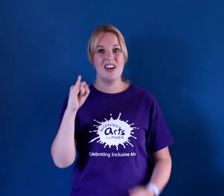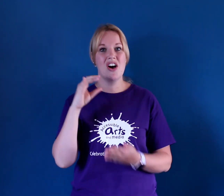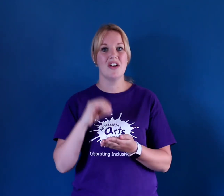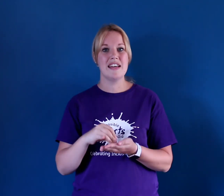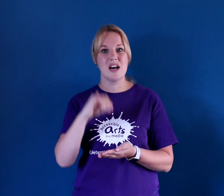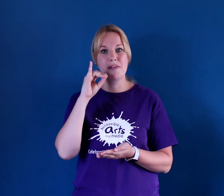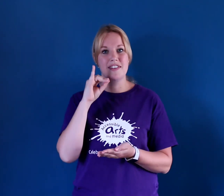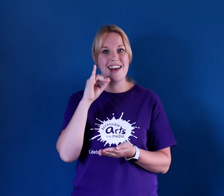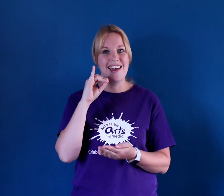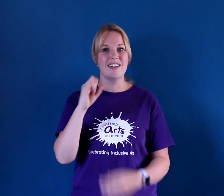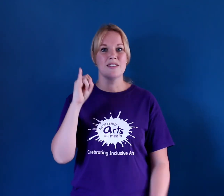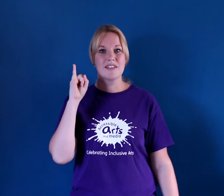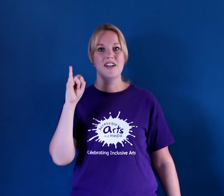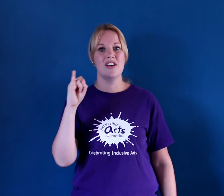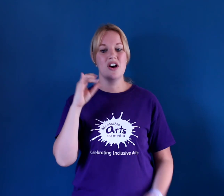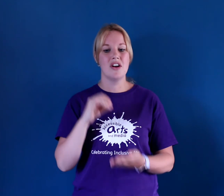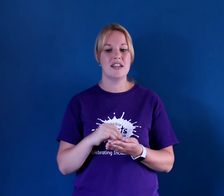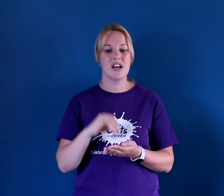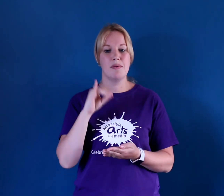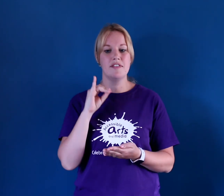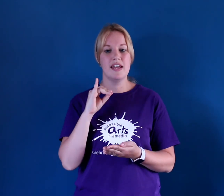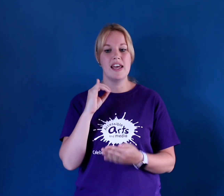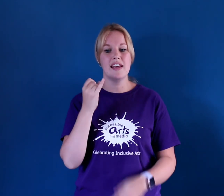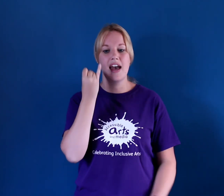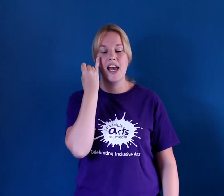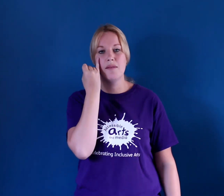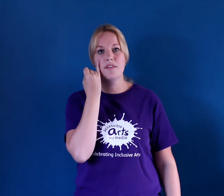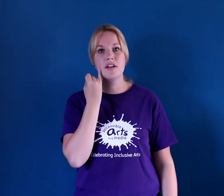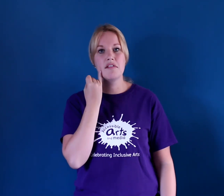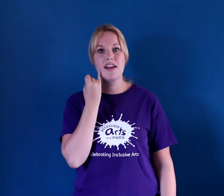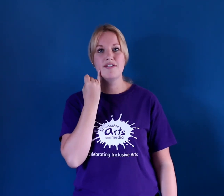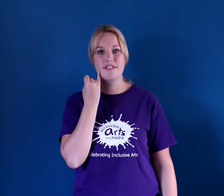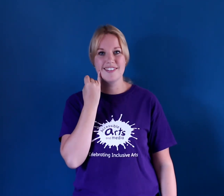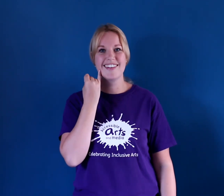Naughty cup of tea, naughty cup of tea came to grief.